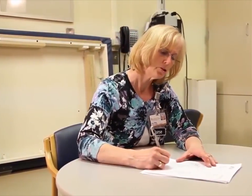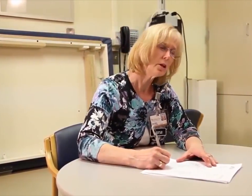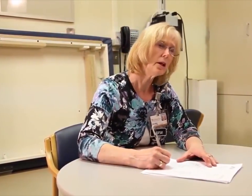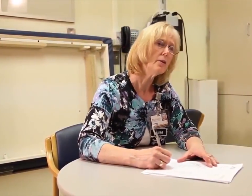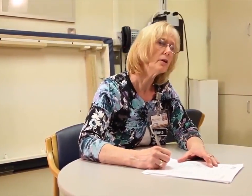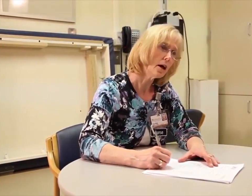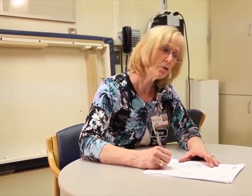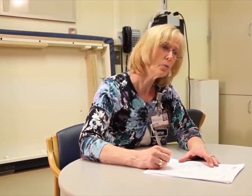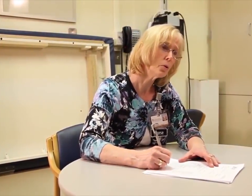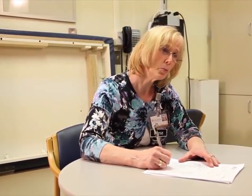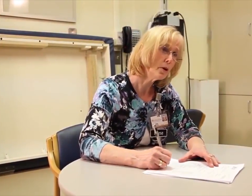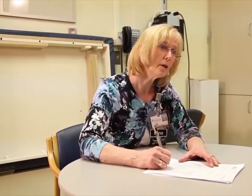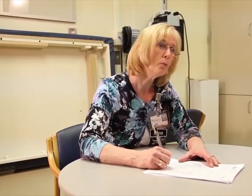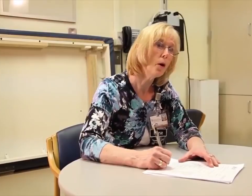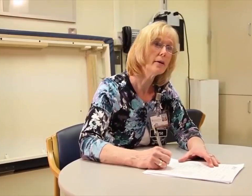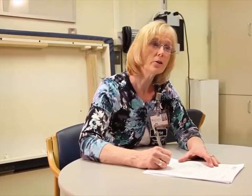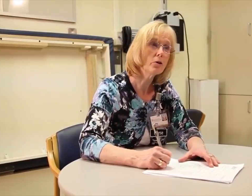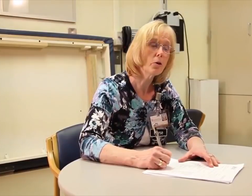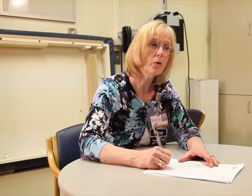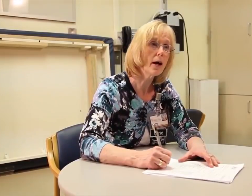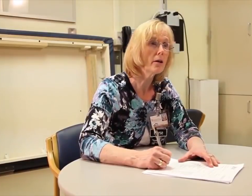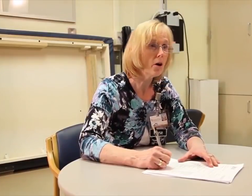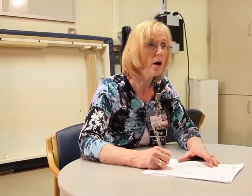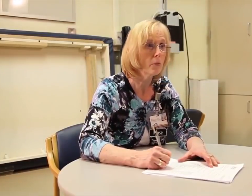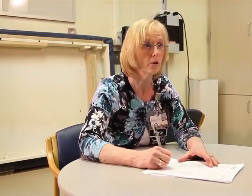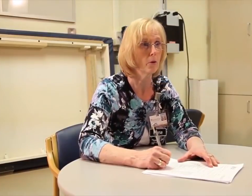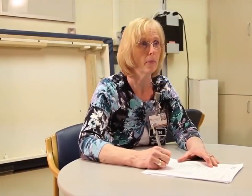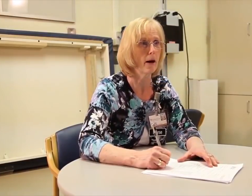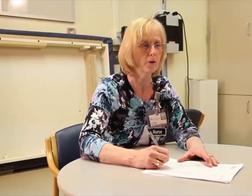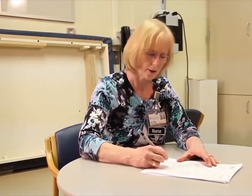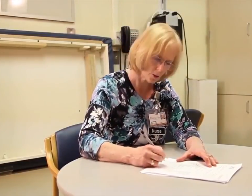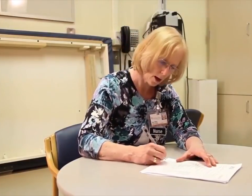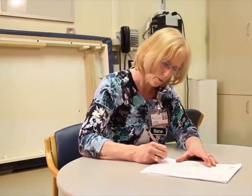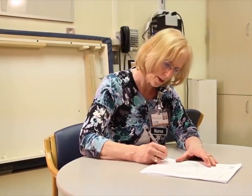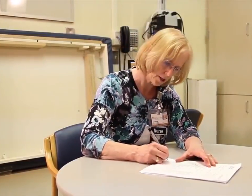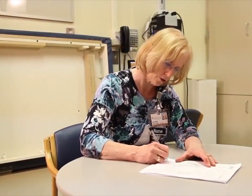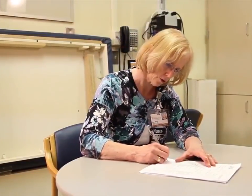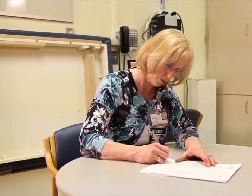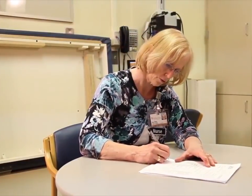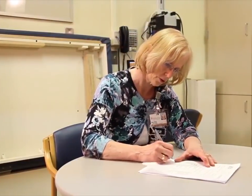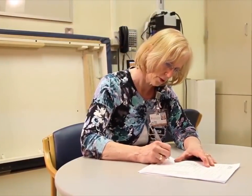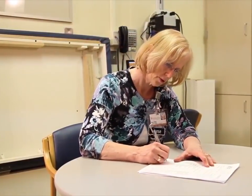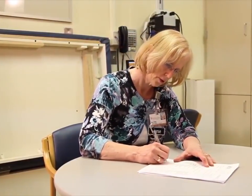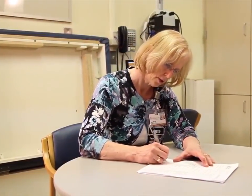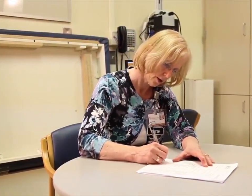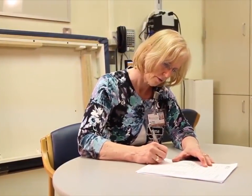Actually, the doctor will really want to know that and talk with you about that, so I'll make a note. Tyler: Okay.